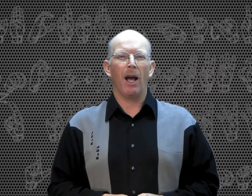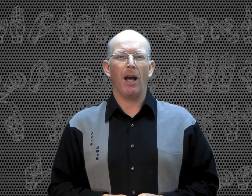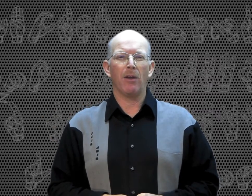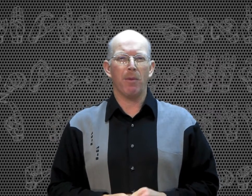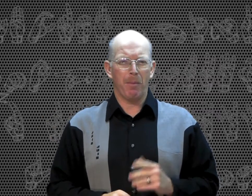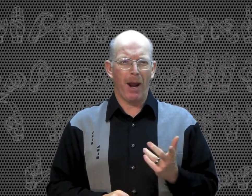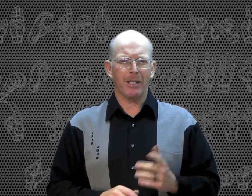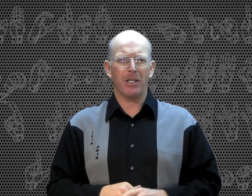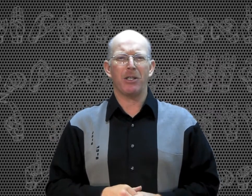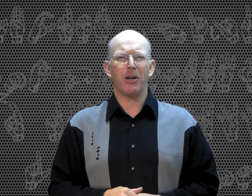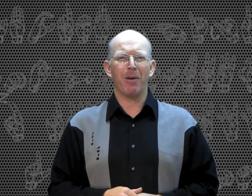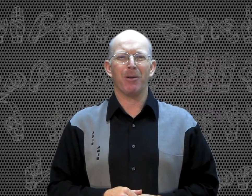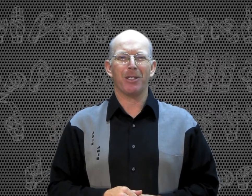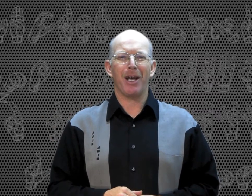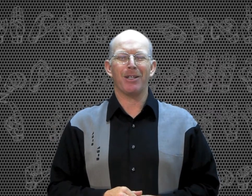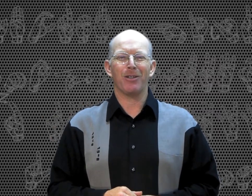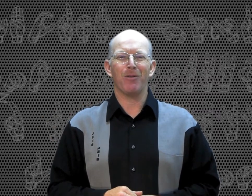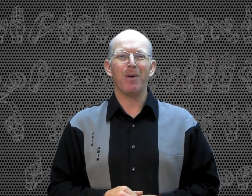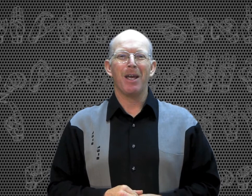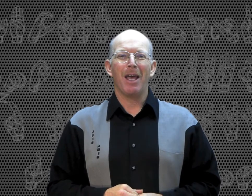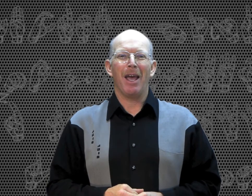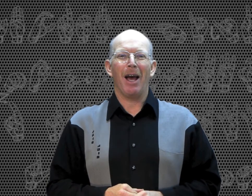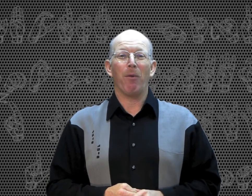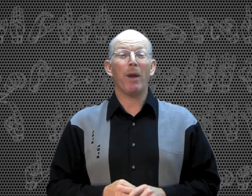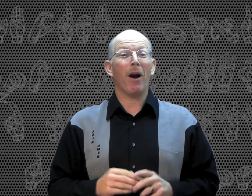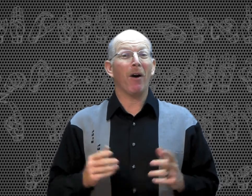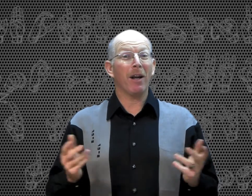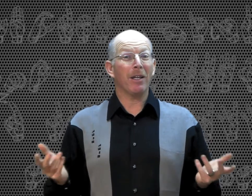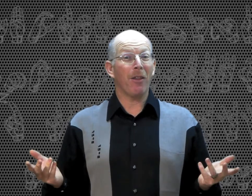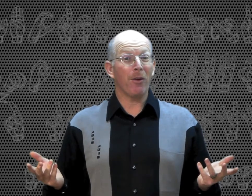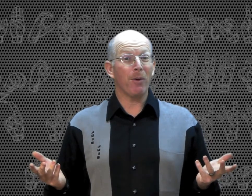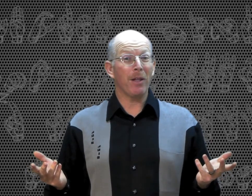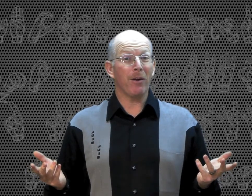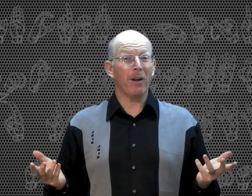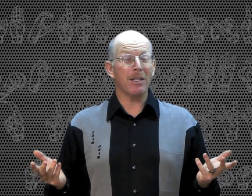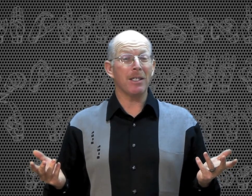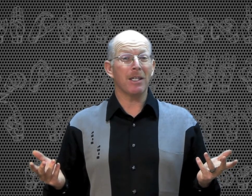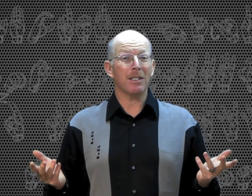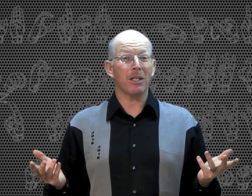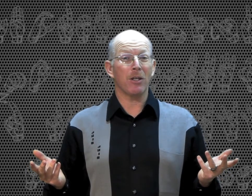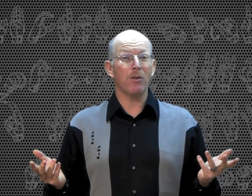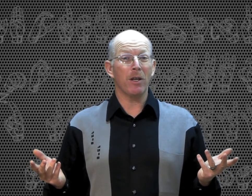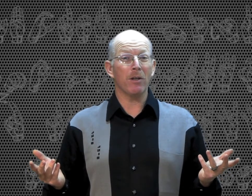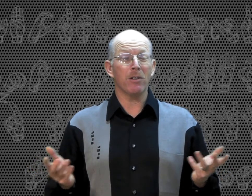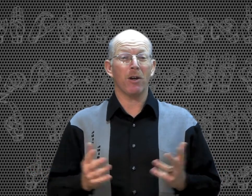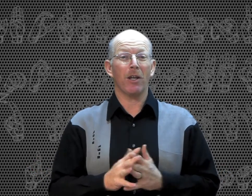You’ve been practicing your numbers I assume. We are into the 23rd lesson. This is a new year.